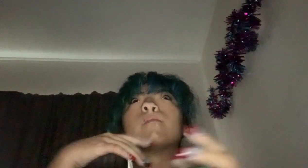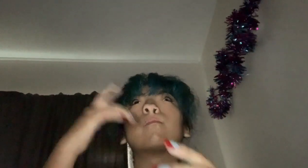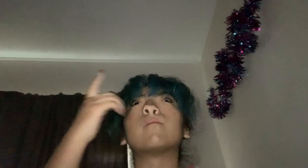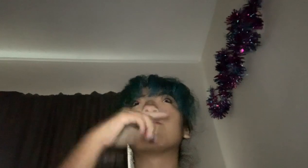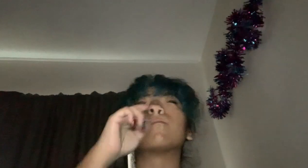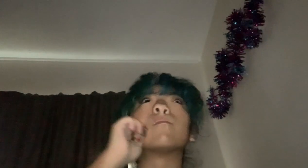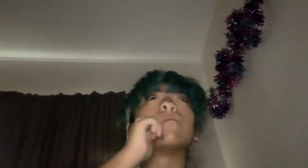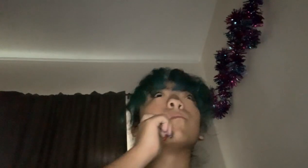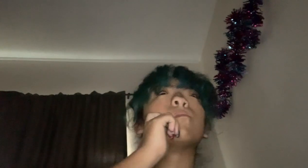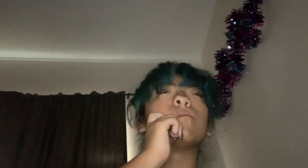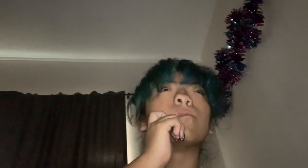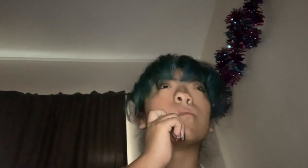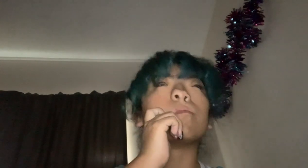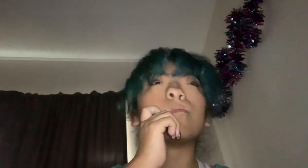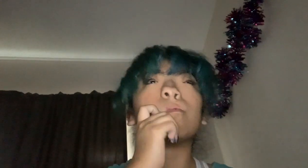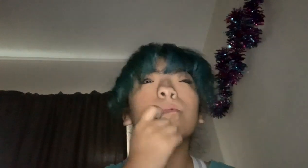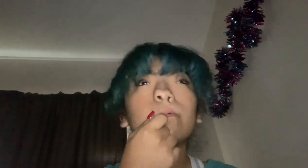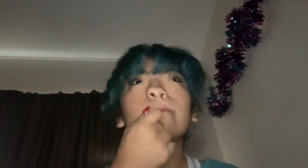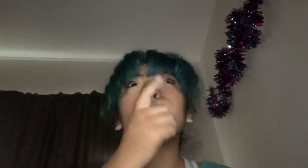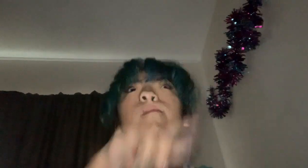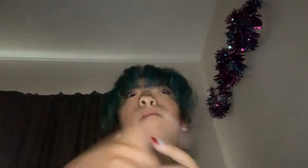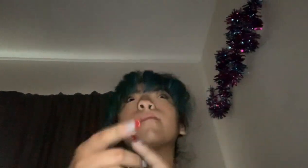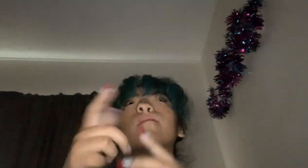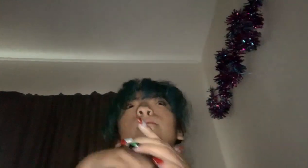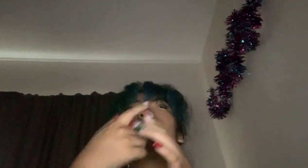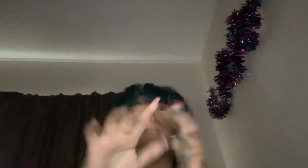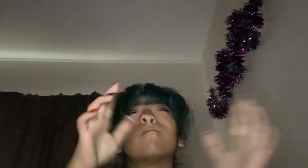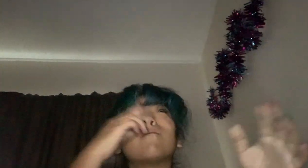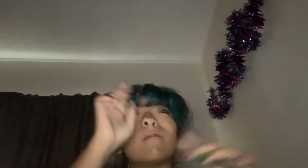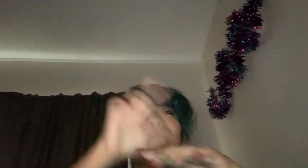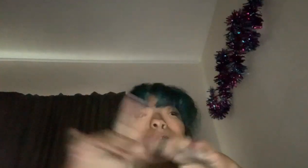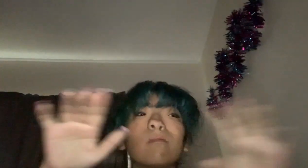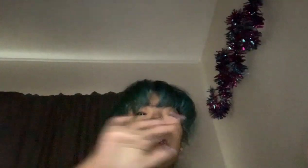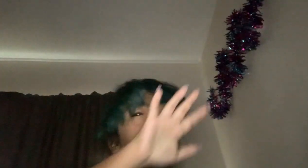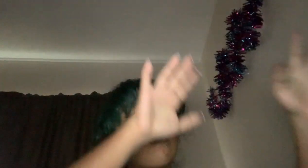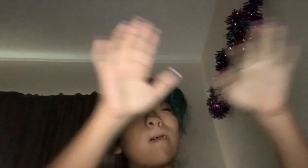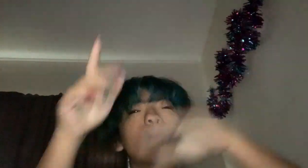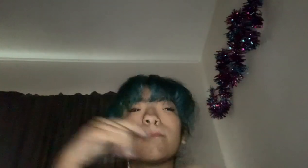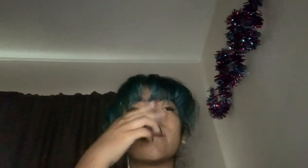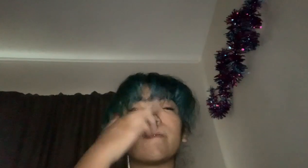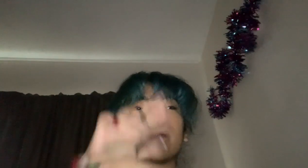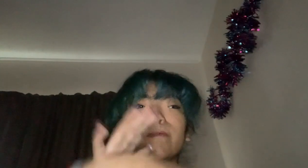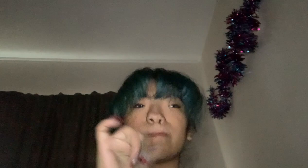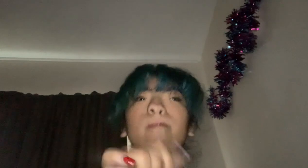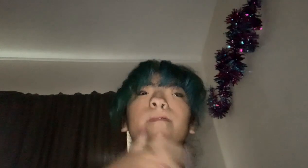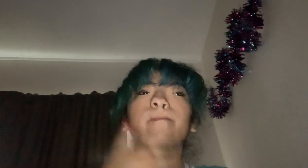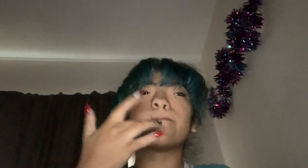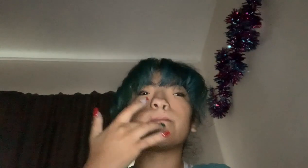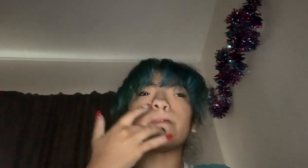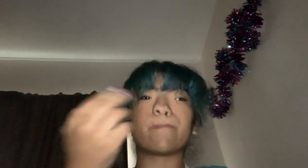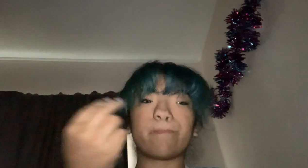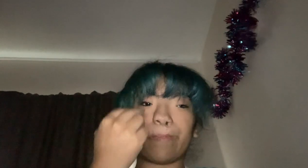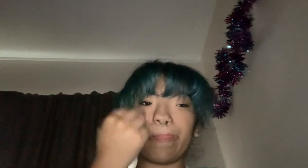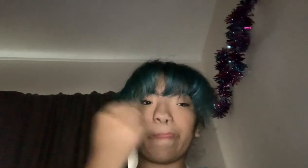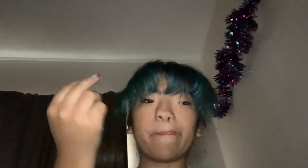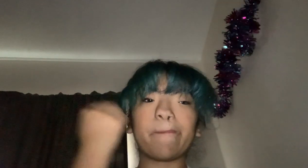Doing all of these Rd trips and just seeing lots of really cool things. Lots of new experiences. It was a lot of fun.